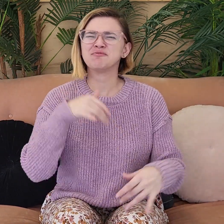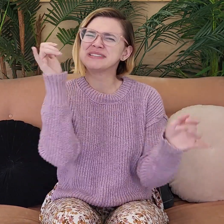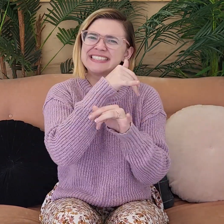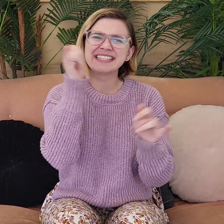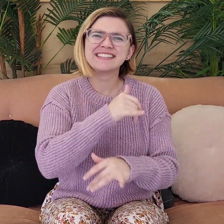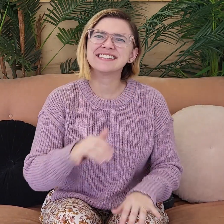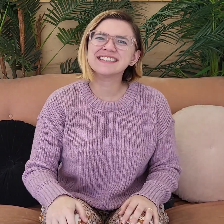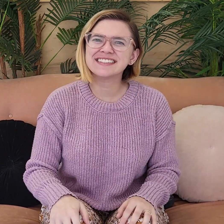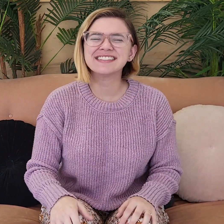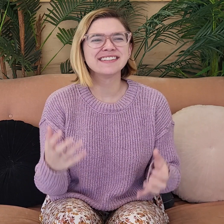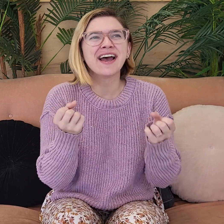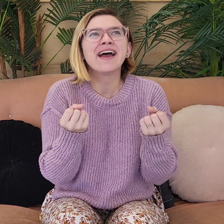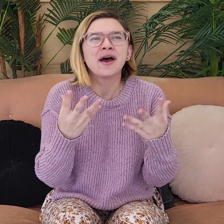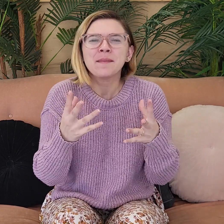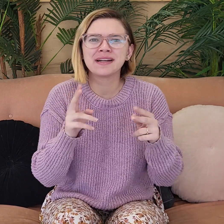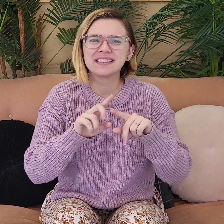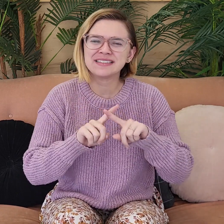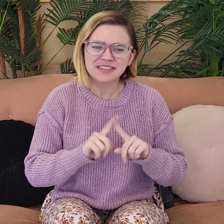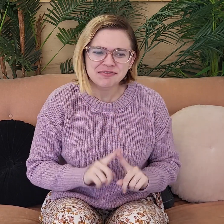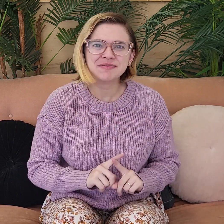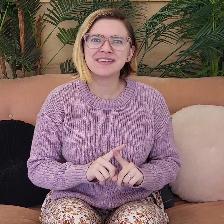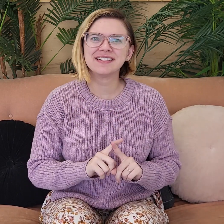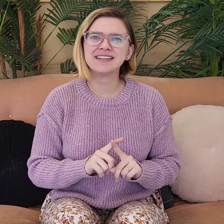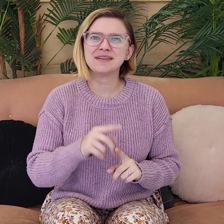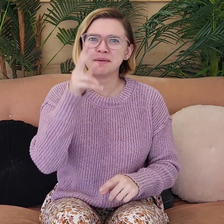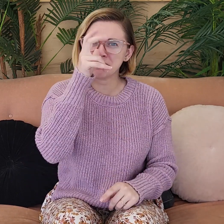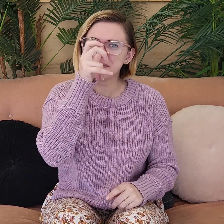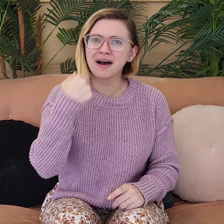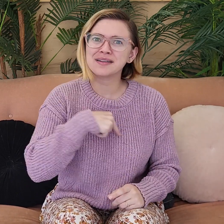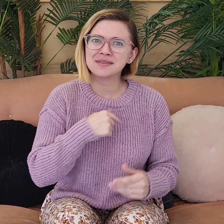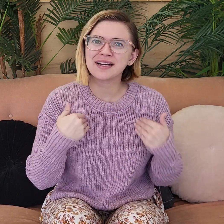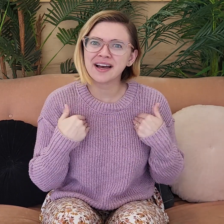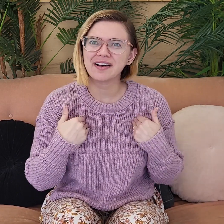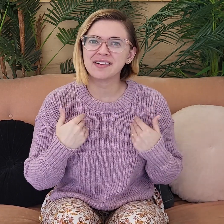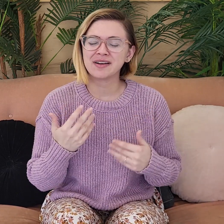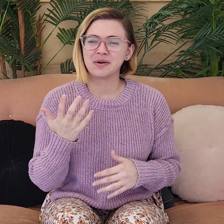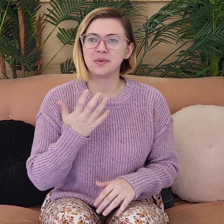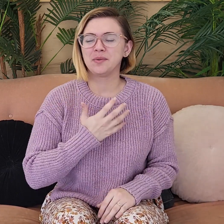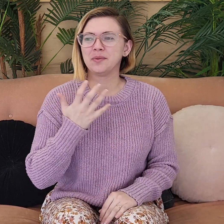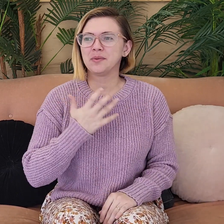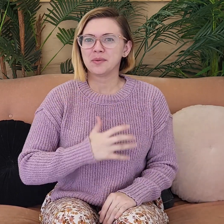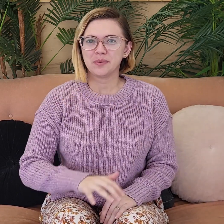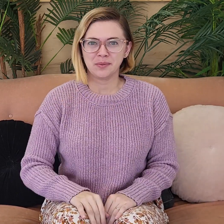That is ridiculous. How many different bugs that we have? Ohh